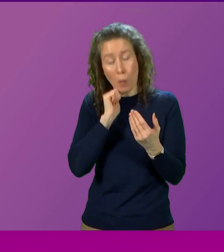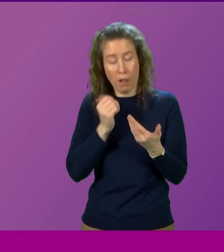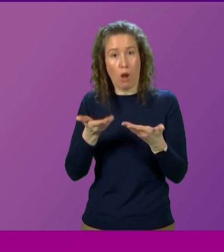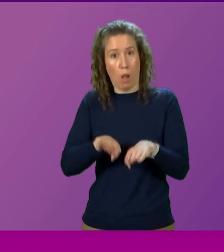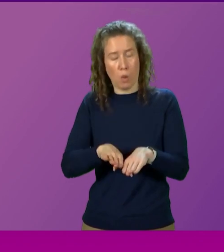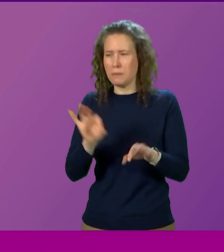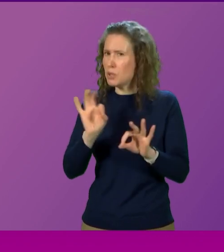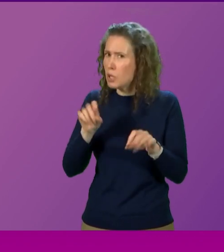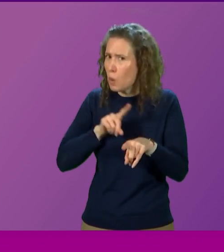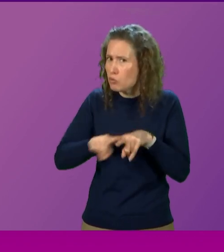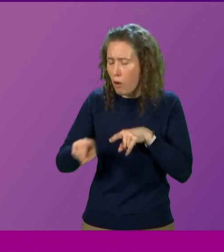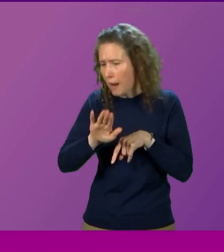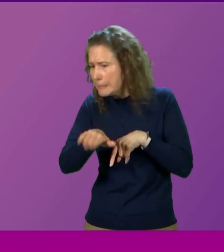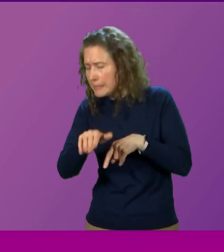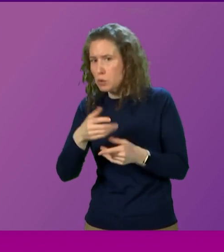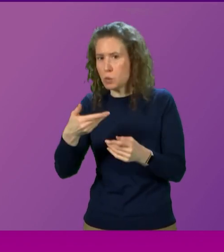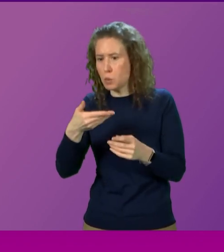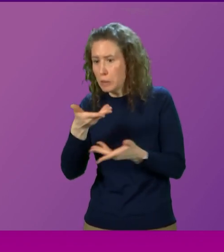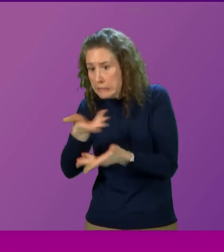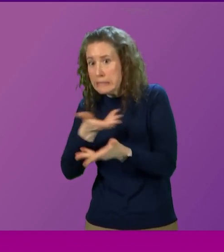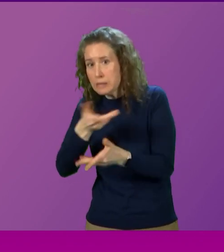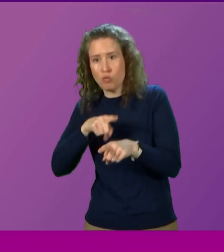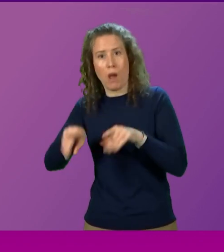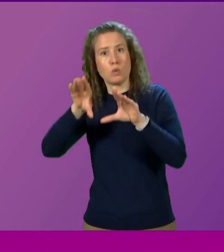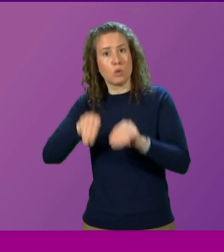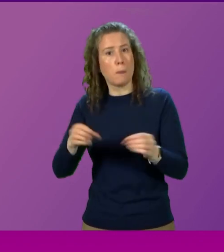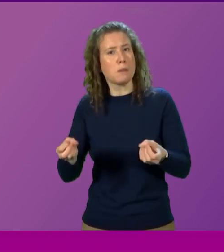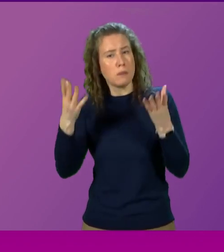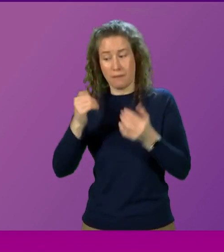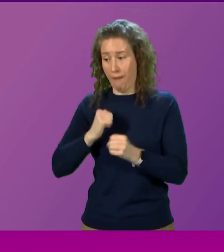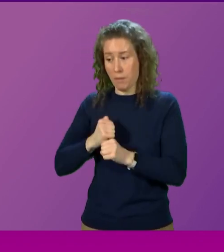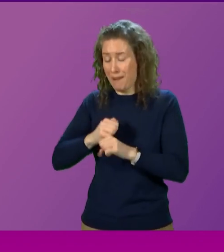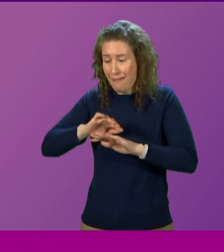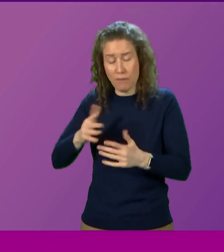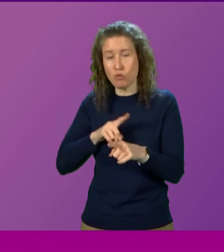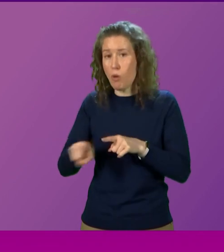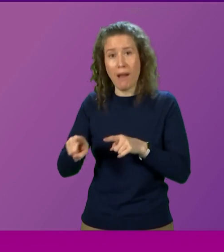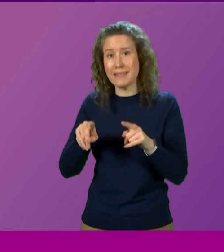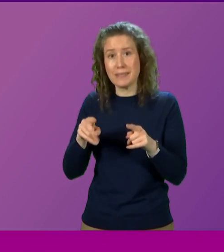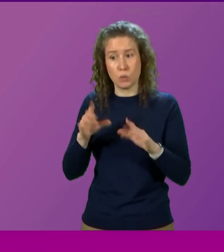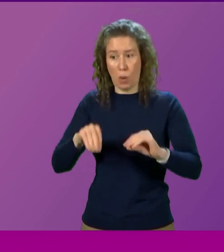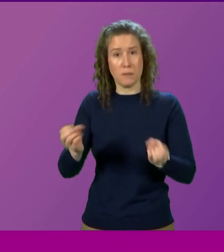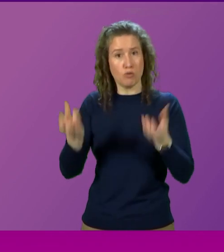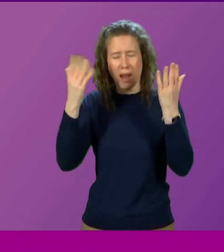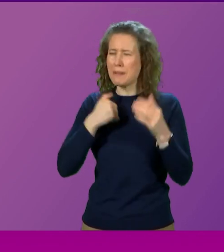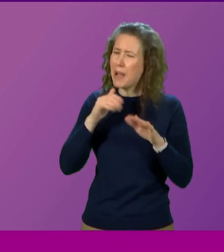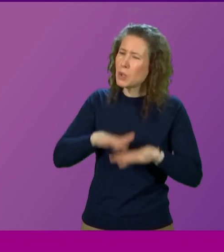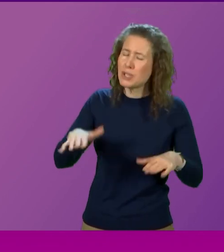No attempt has been made to avert that action by the Government. Our children have lost so much during the pandemic years.